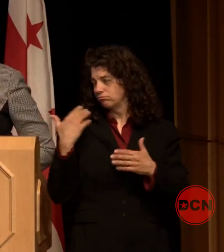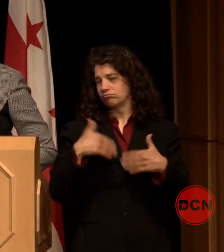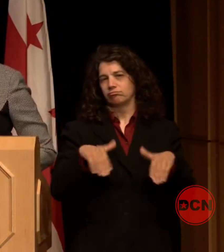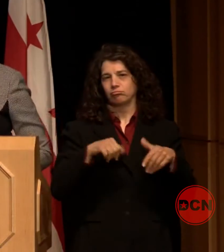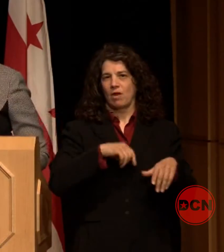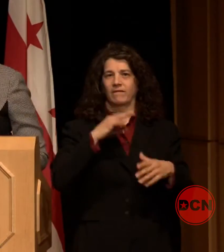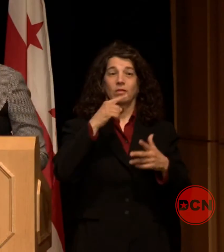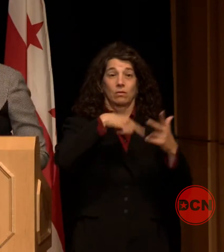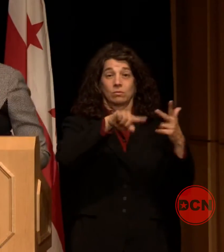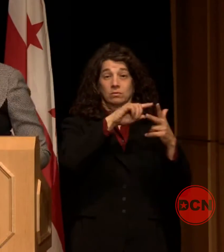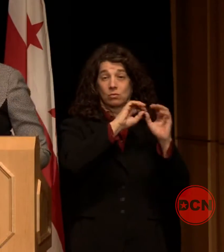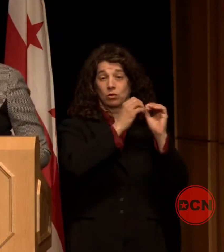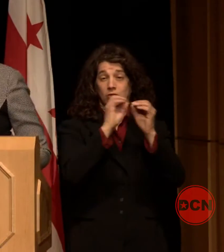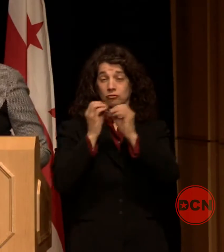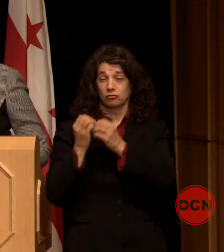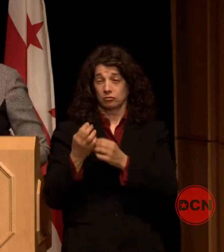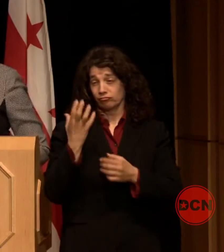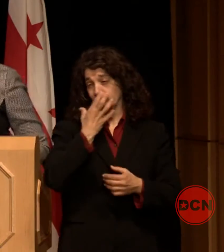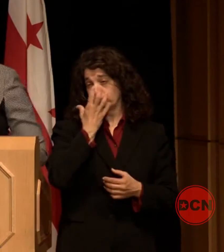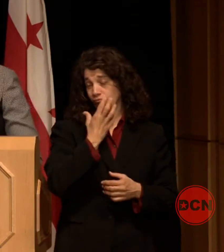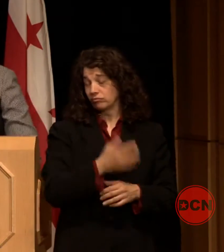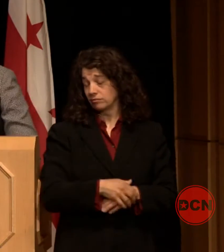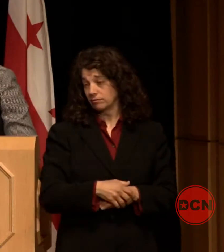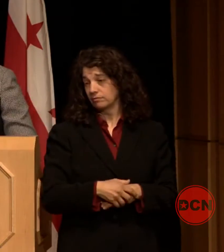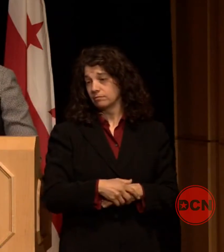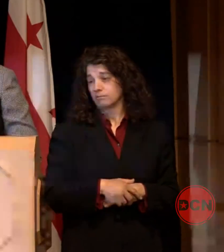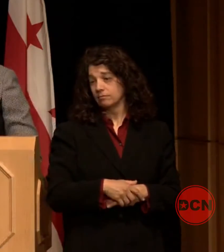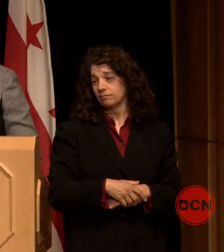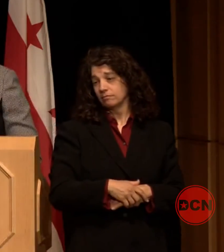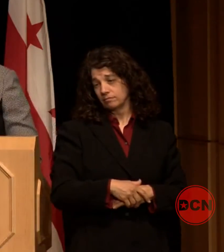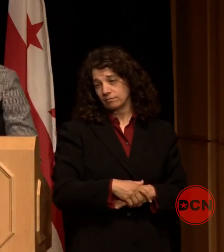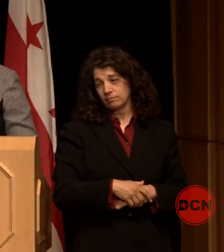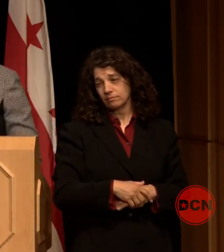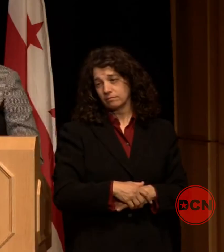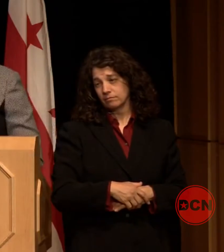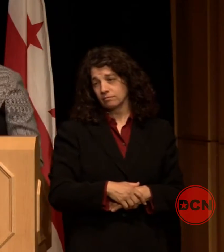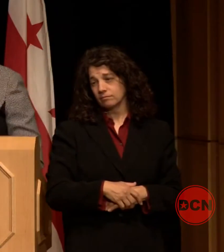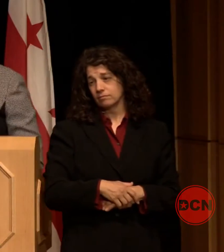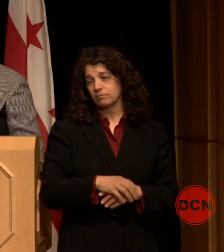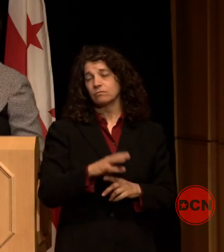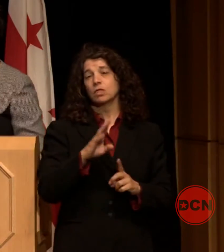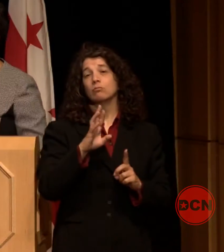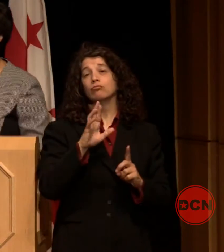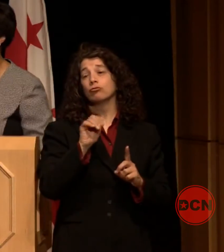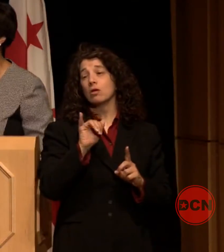BUT BRIAN HAS ALSO ASSEMBLED A FANTASTIC TEAM NOT